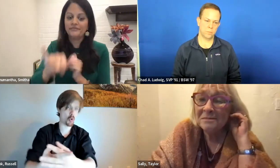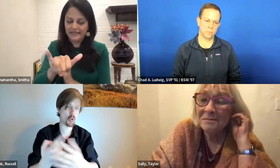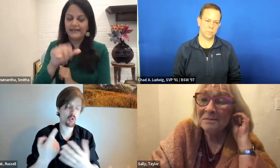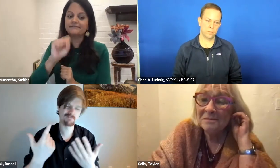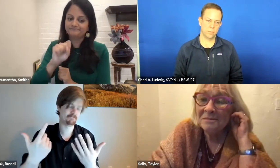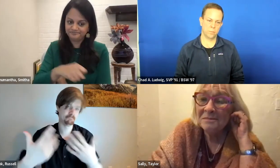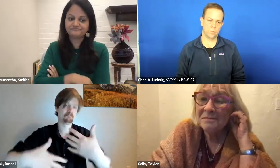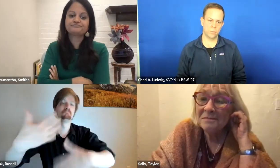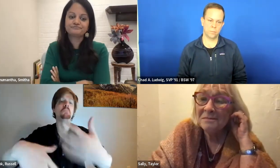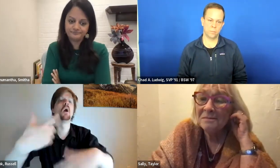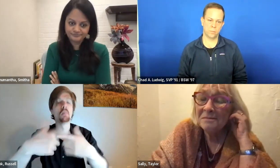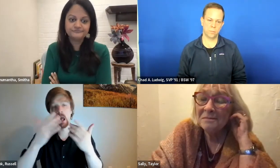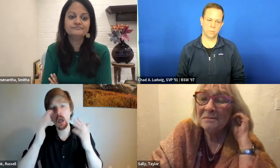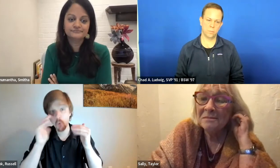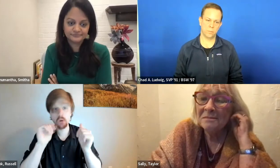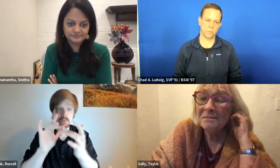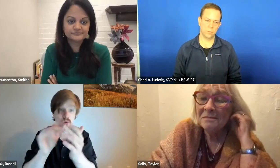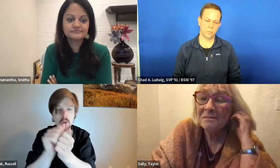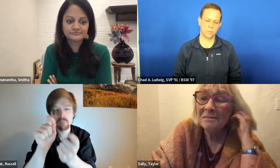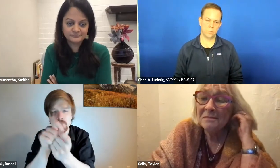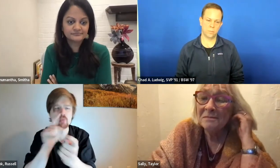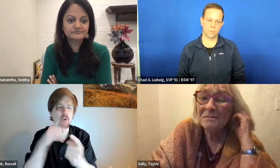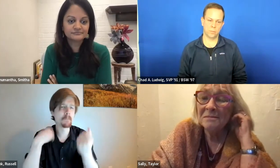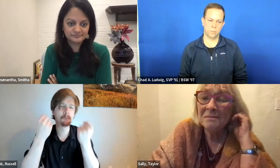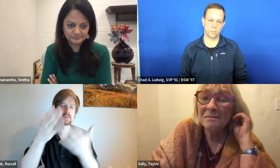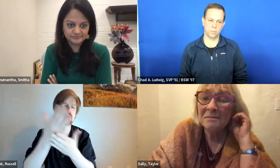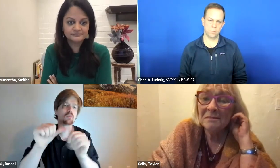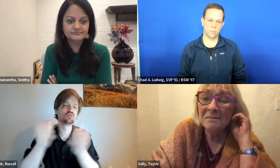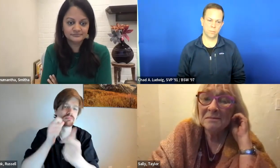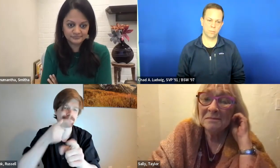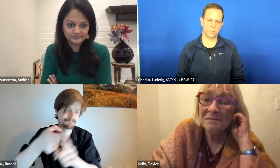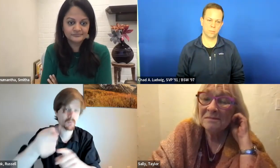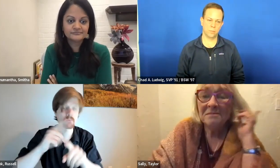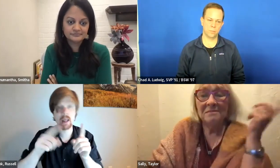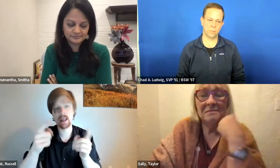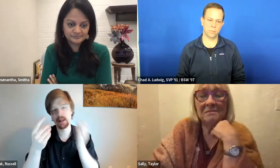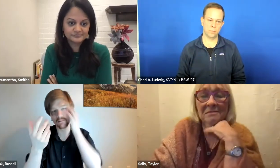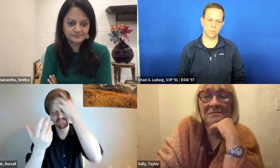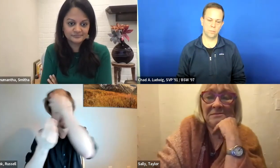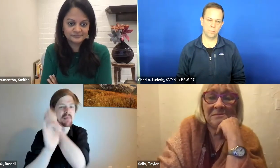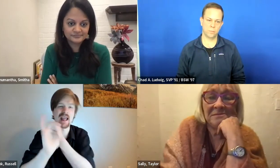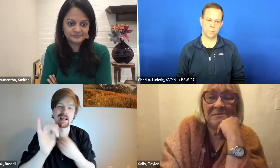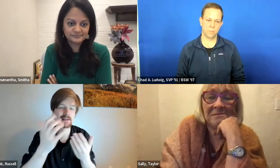That's where we started, and then it just from there. I was hoping to have outreach to specific agencies, as well,